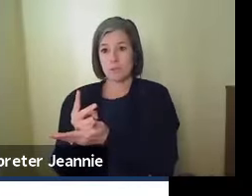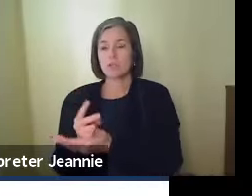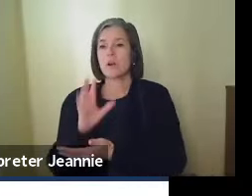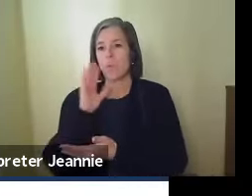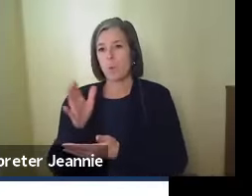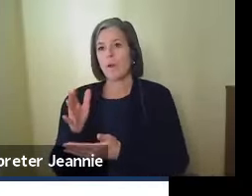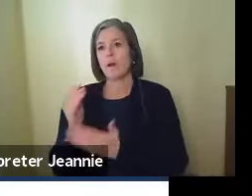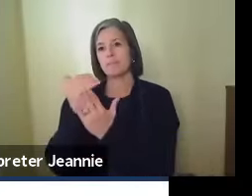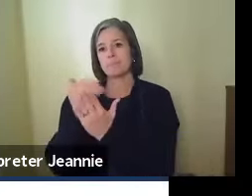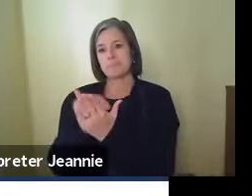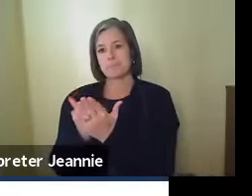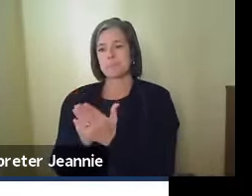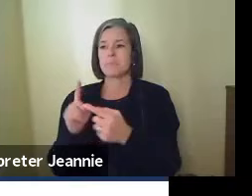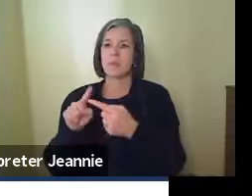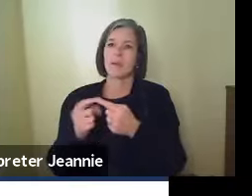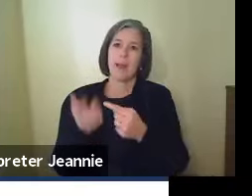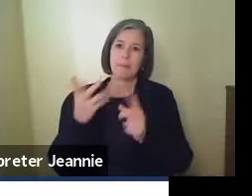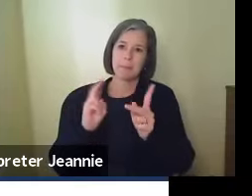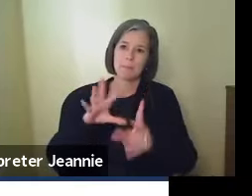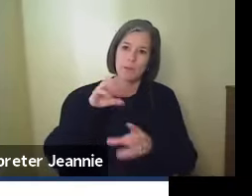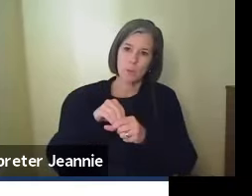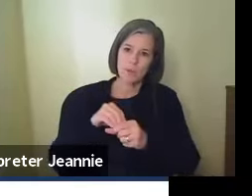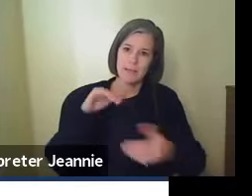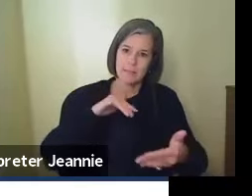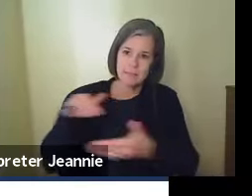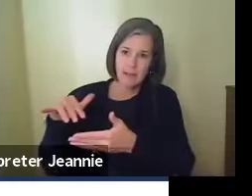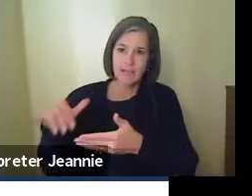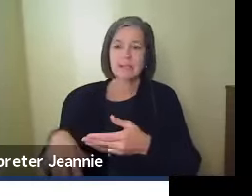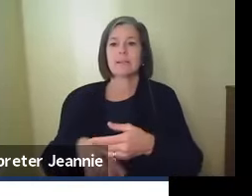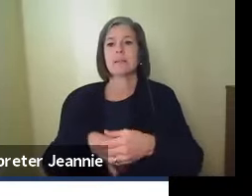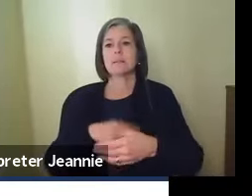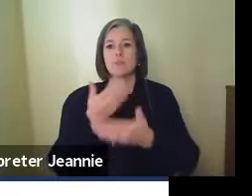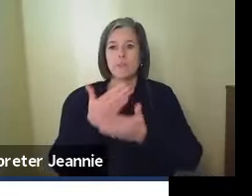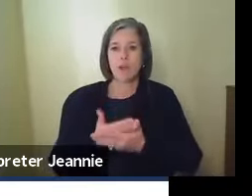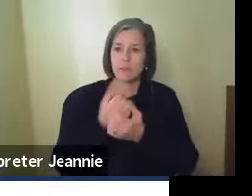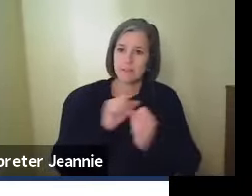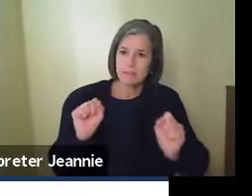how many people were included in this study to verify the safety of the vaccine?